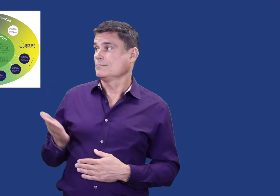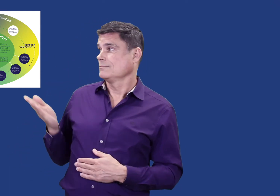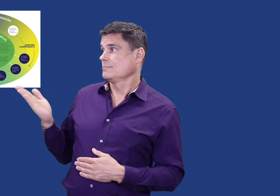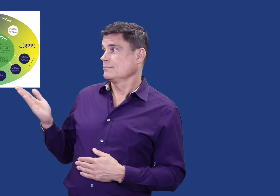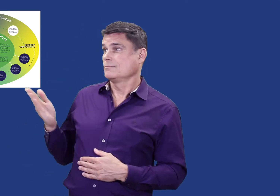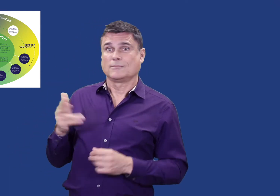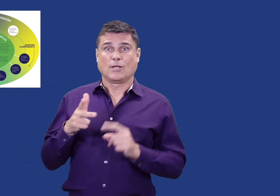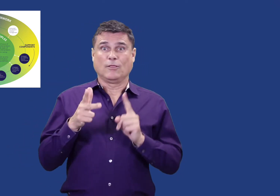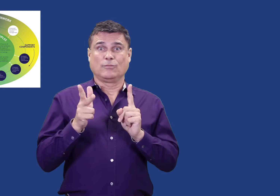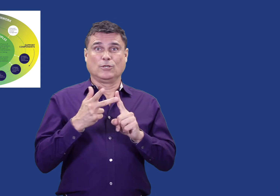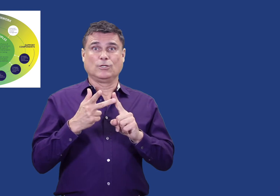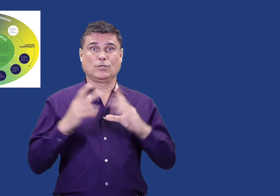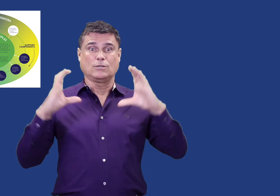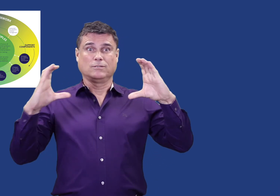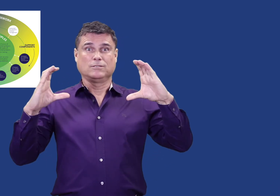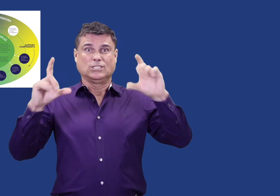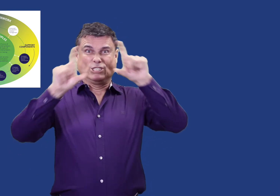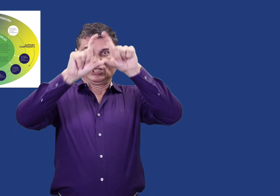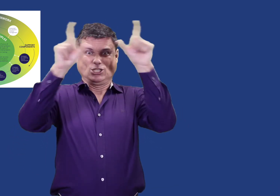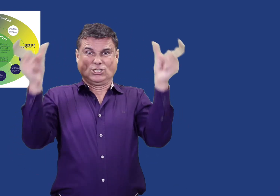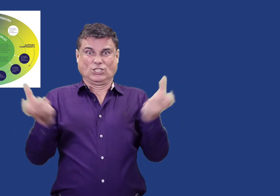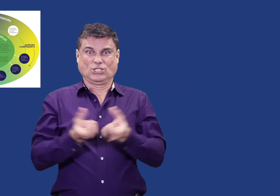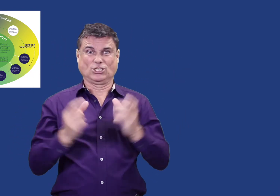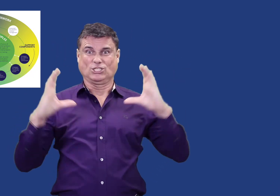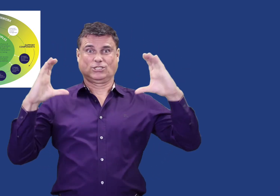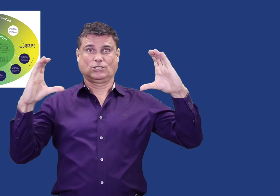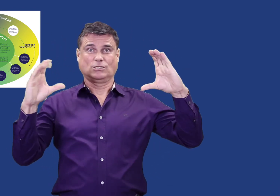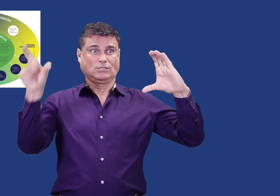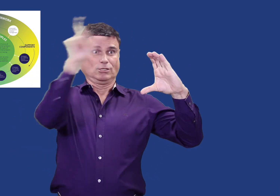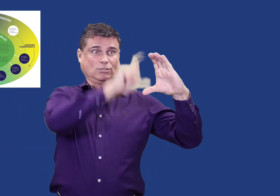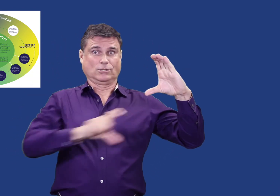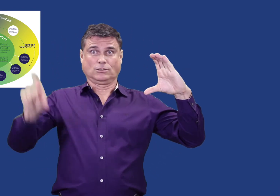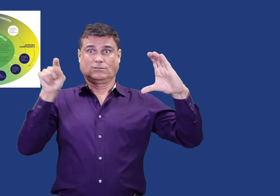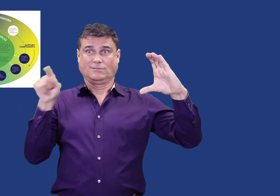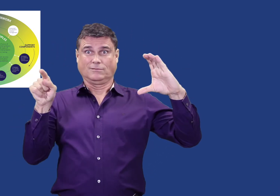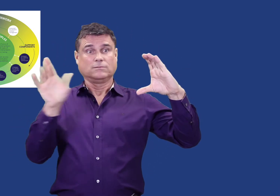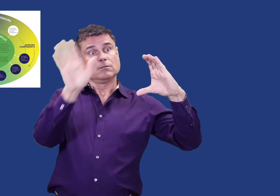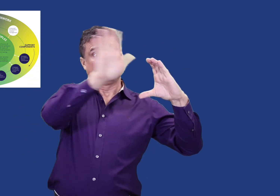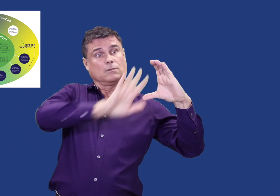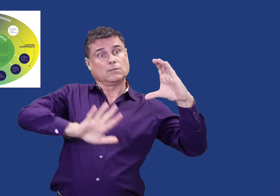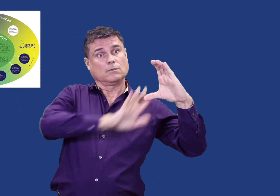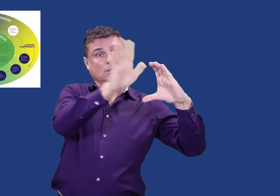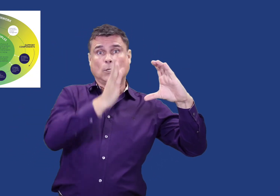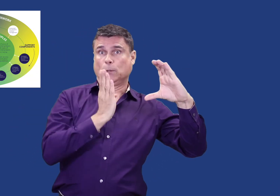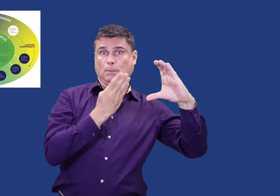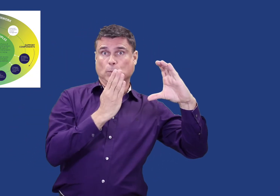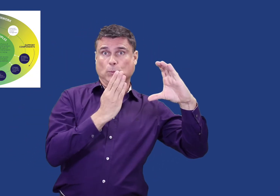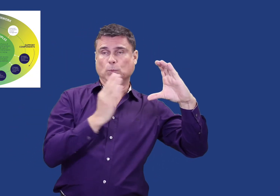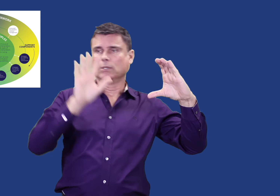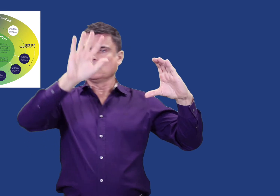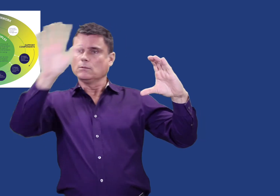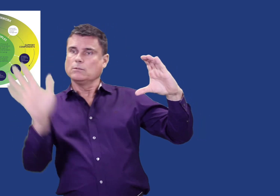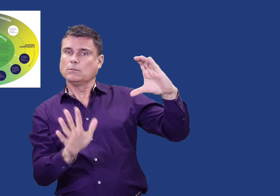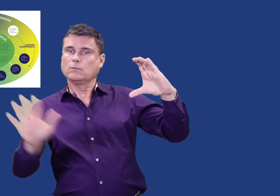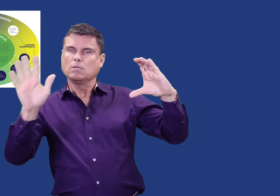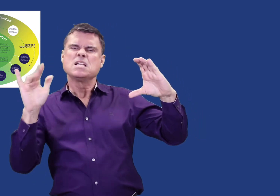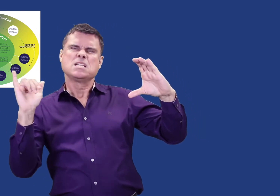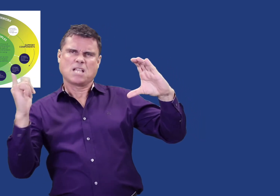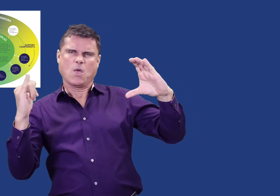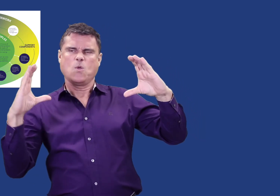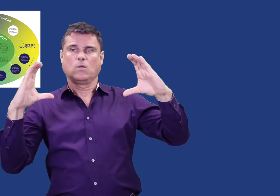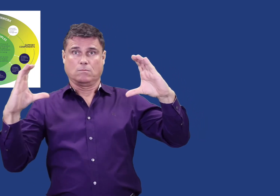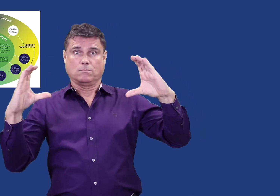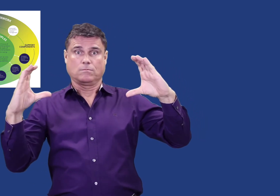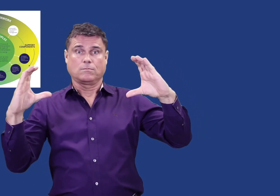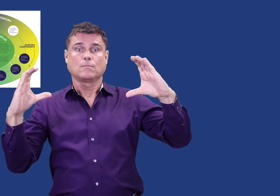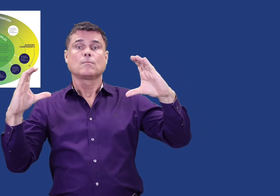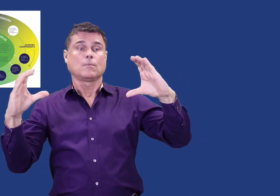THE THIRD OUTER OVAL IS A MIX OF BLUE ON THE RIGHT SIDE, AND YELLOW ON THE LEFT SIDE.